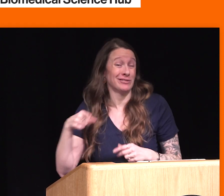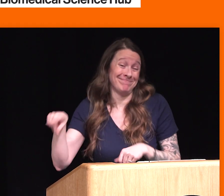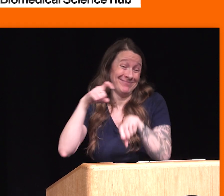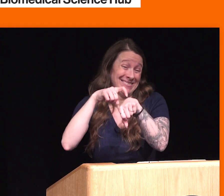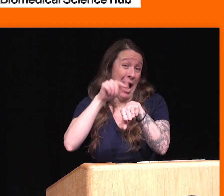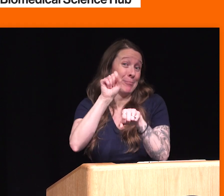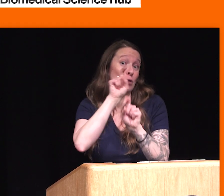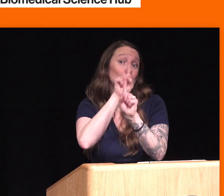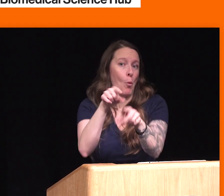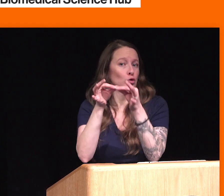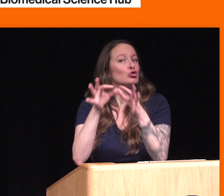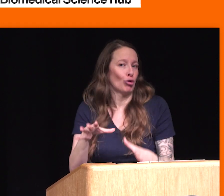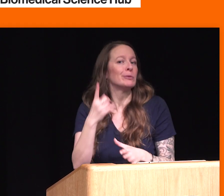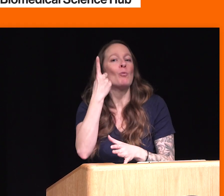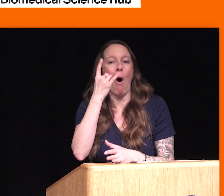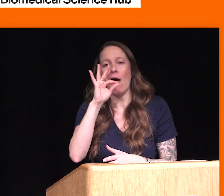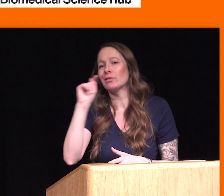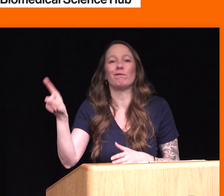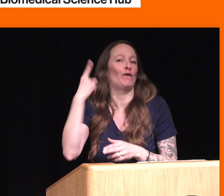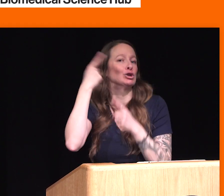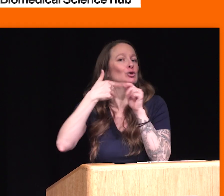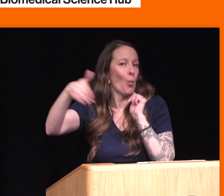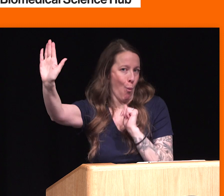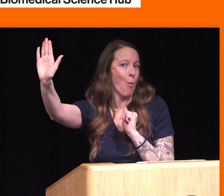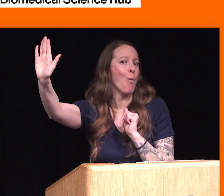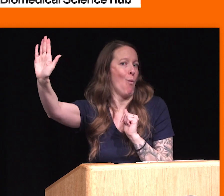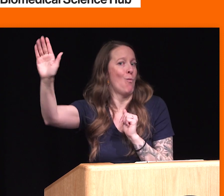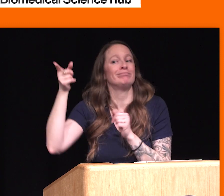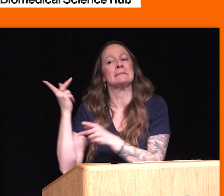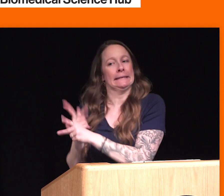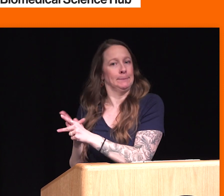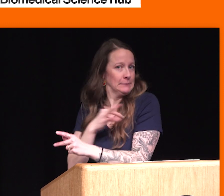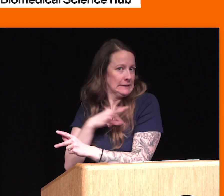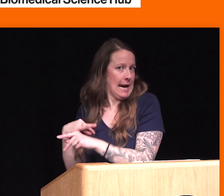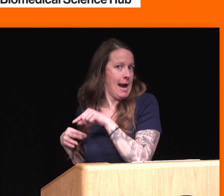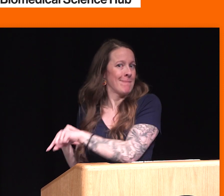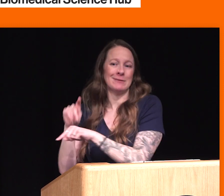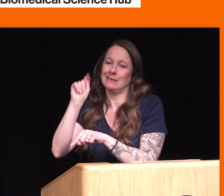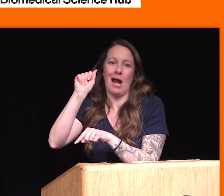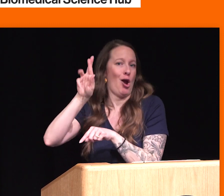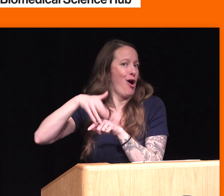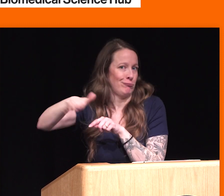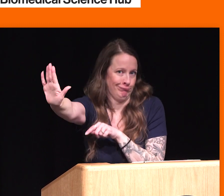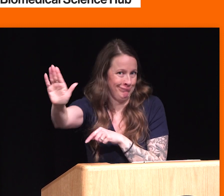And unfortunately, all of the TAR, Time-As-Reported, interpreters were furloughed during that time.